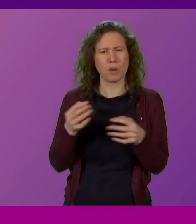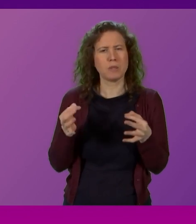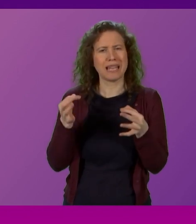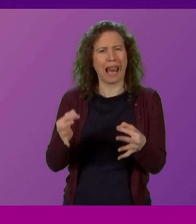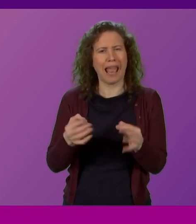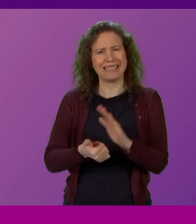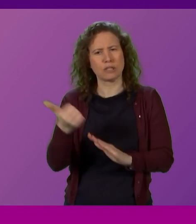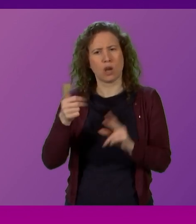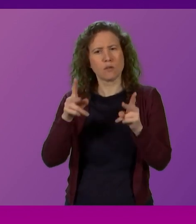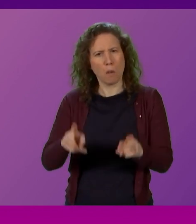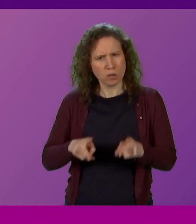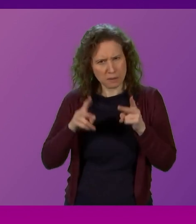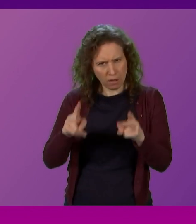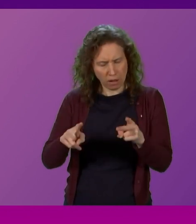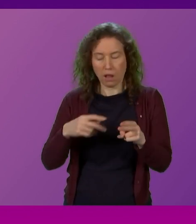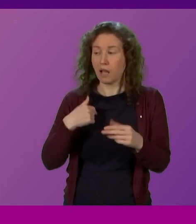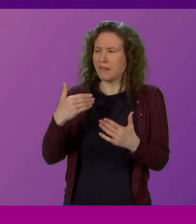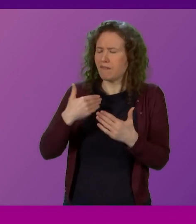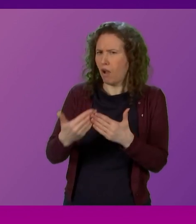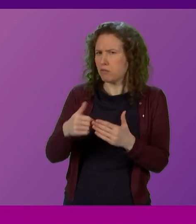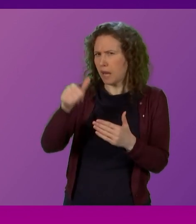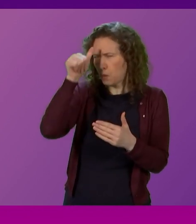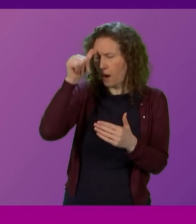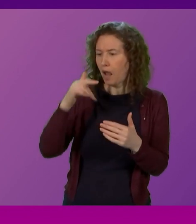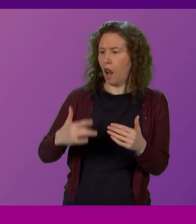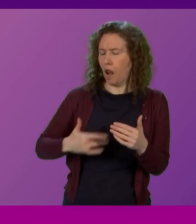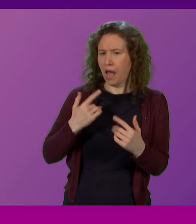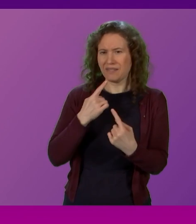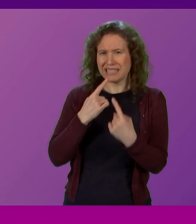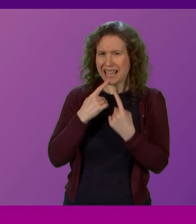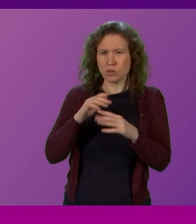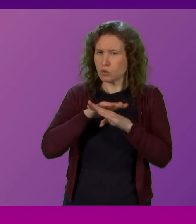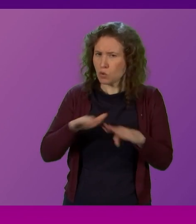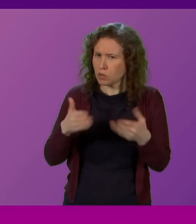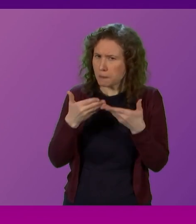situation, she referenced live data. As far as I am aware, that live data is not public.